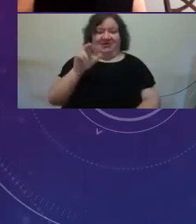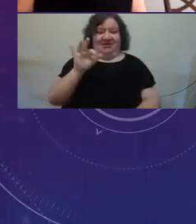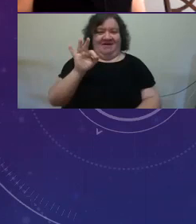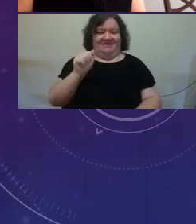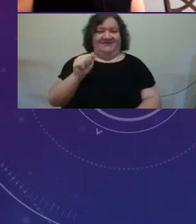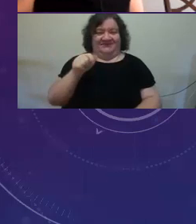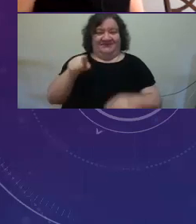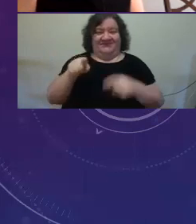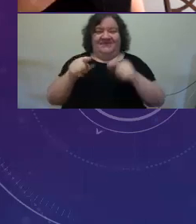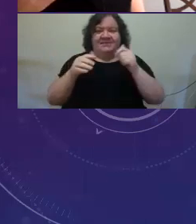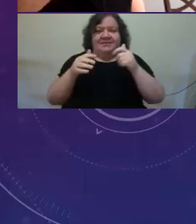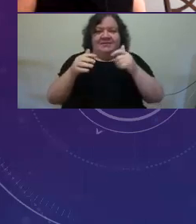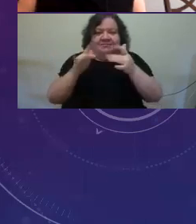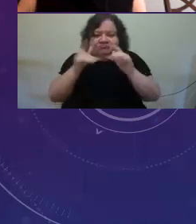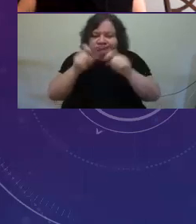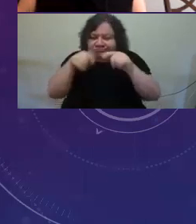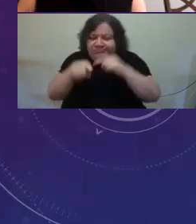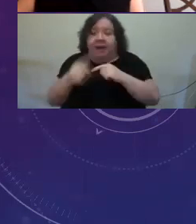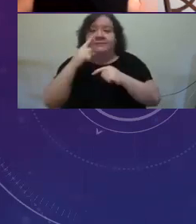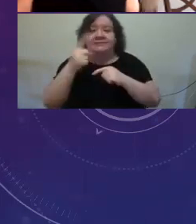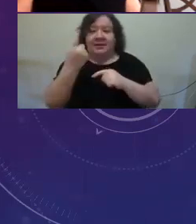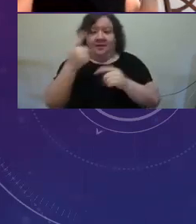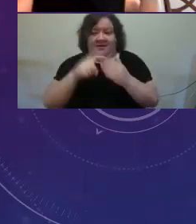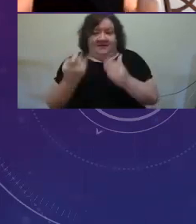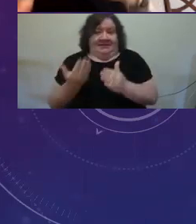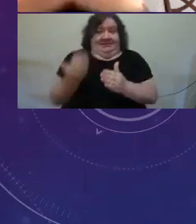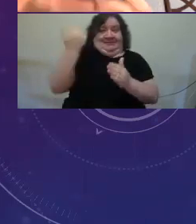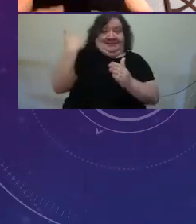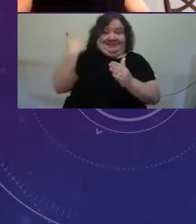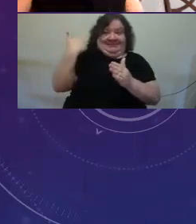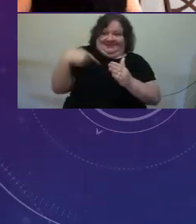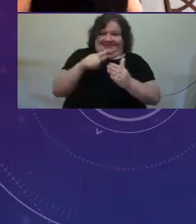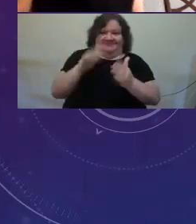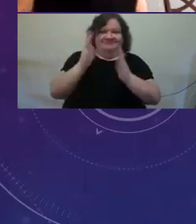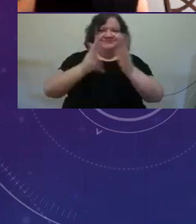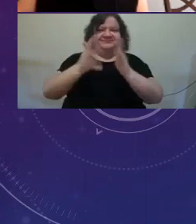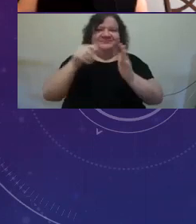thank you everyone have a lovely day